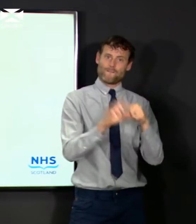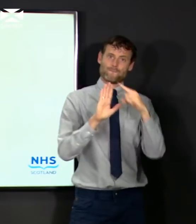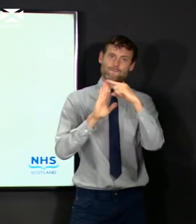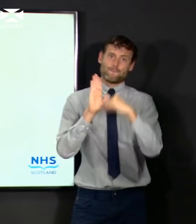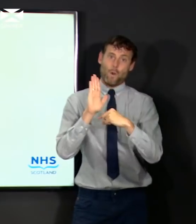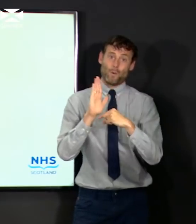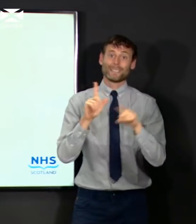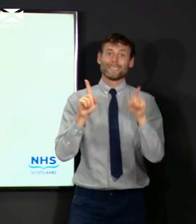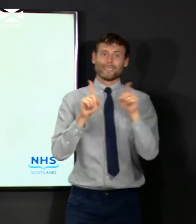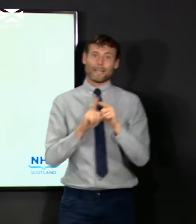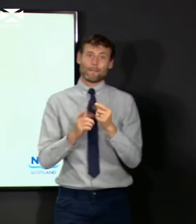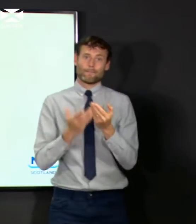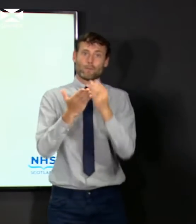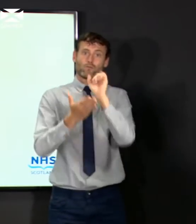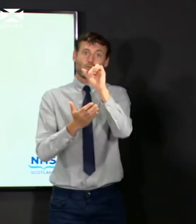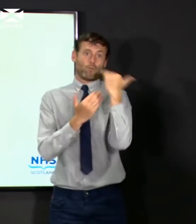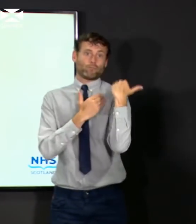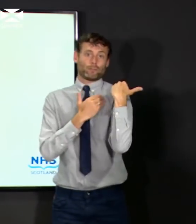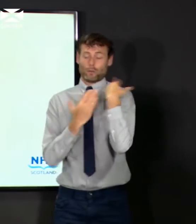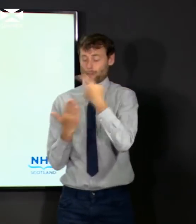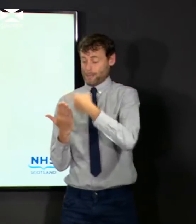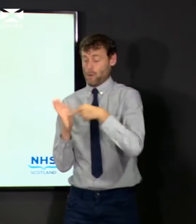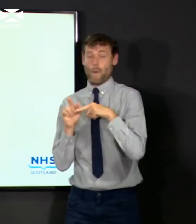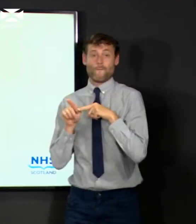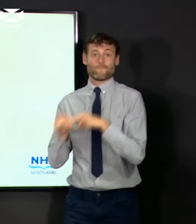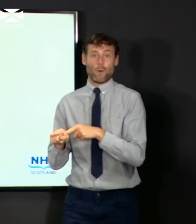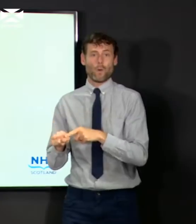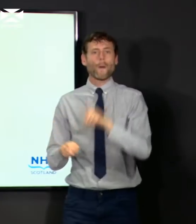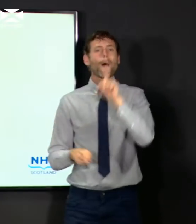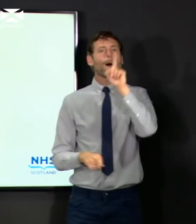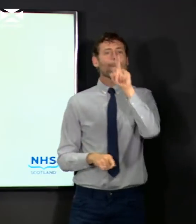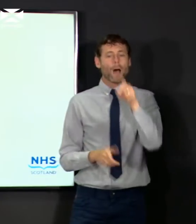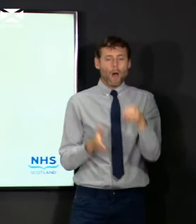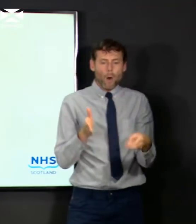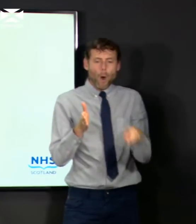we are set out. So, mandatory on public transport because we are very worried as people begin